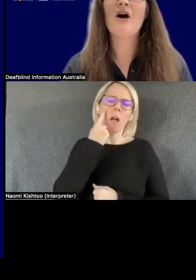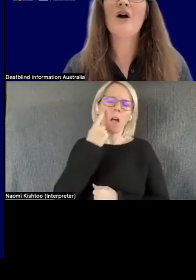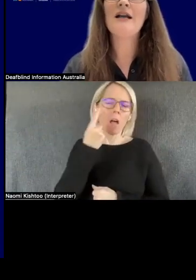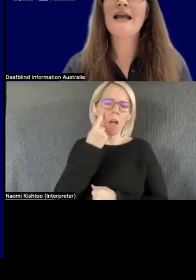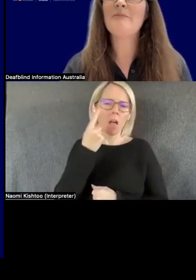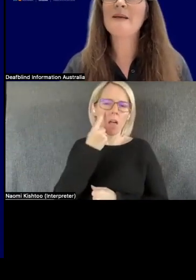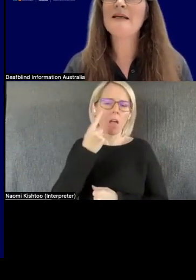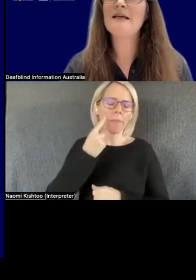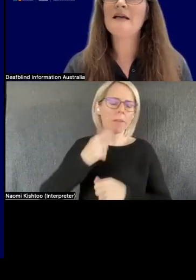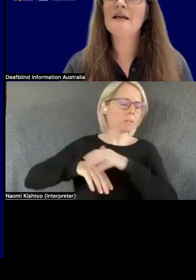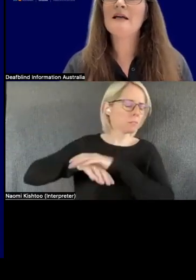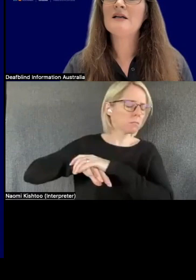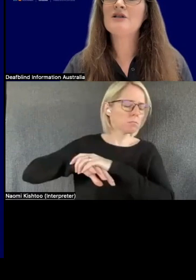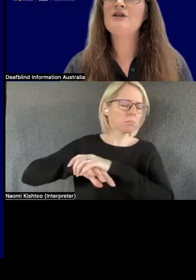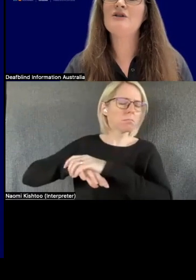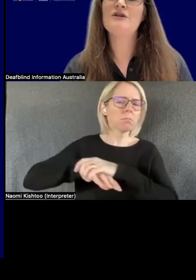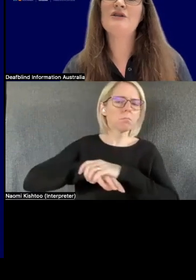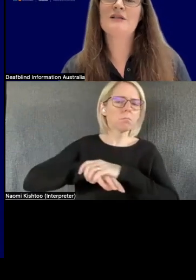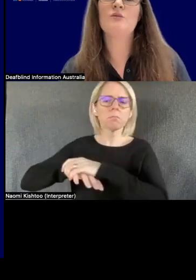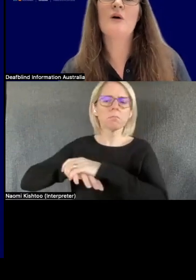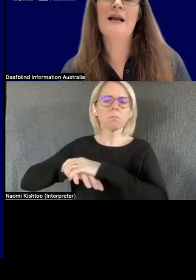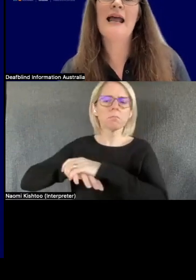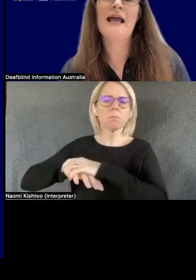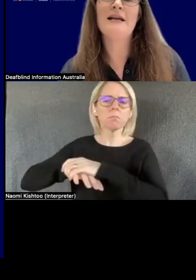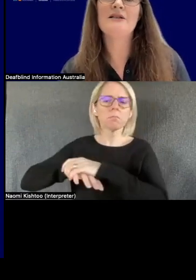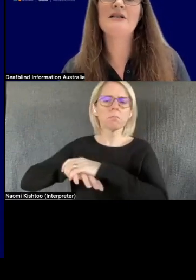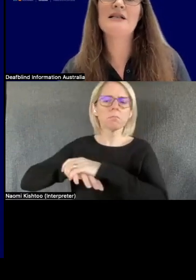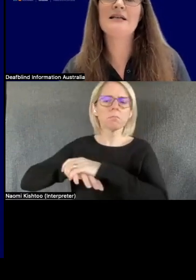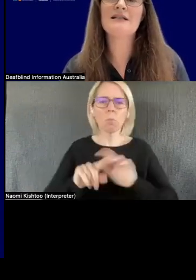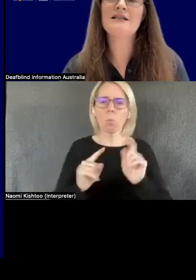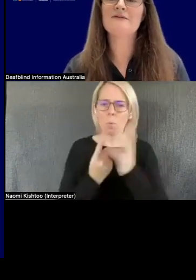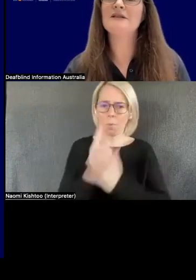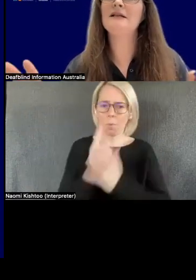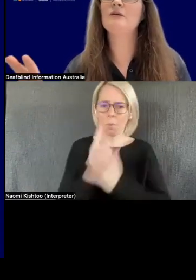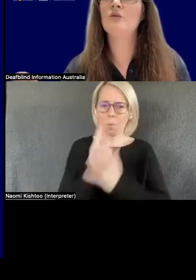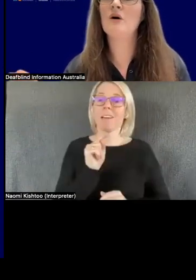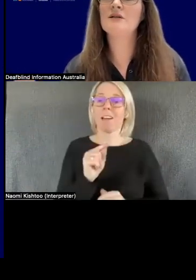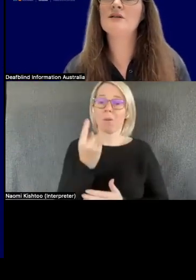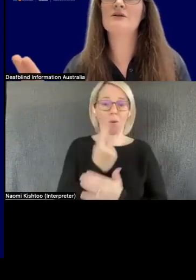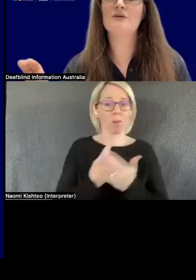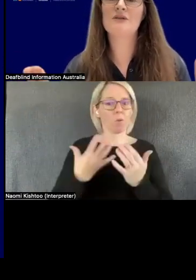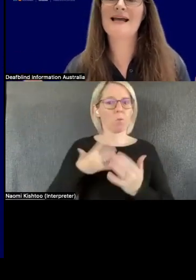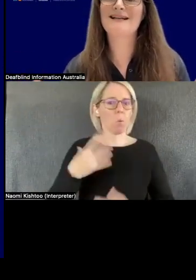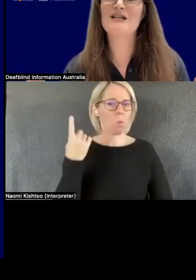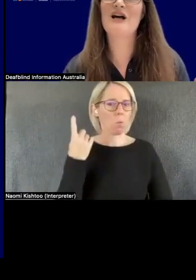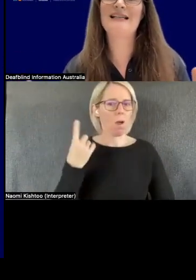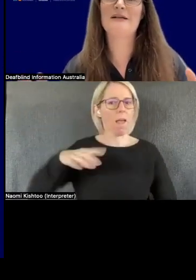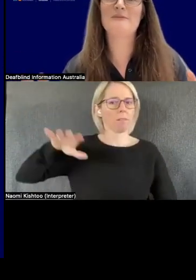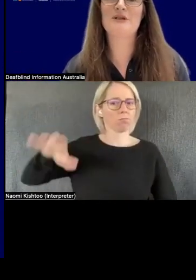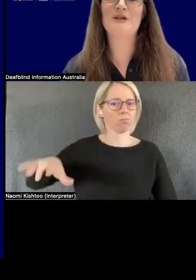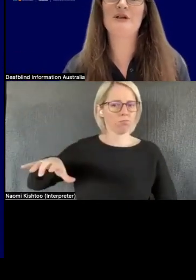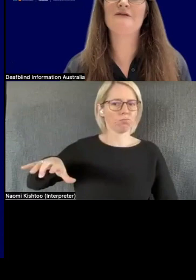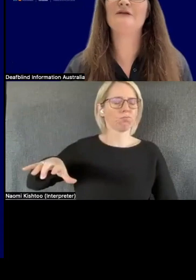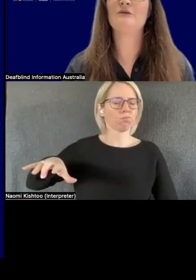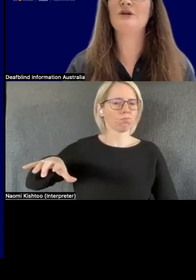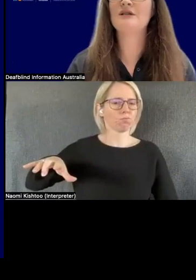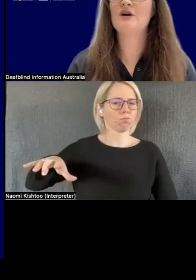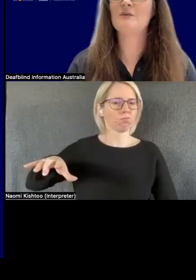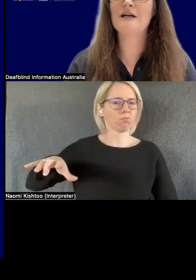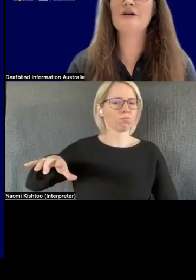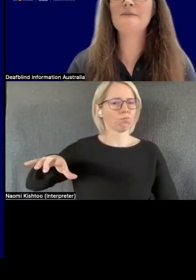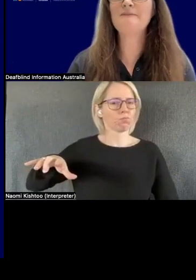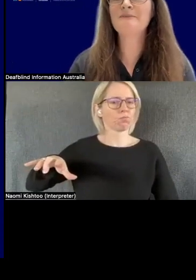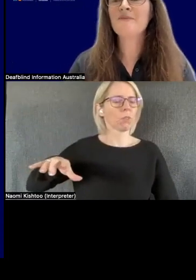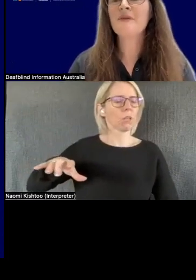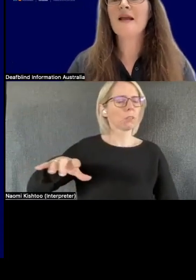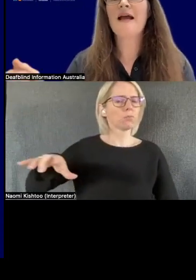and only happy to use just one hand to tentatively watch or tactilely observe what is going on,